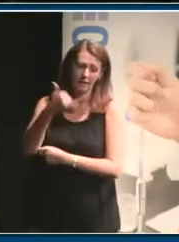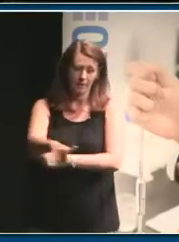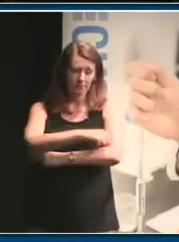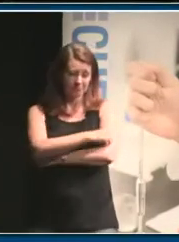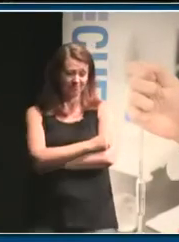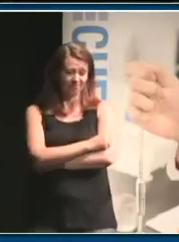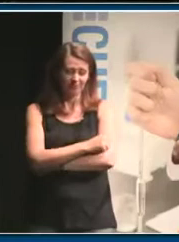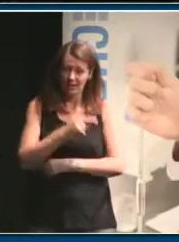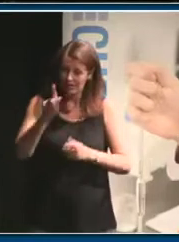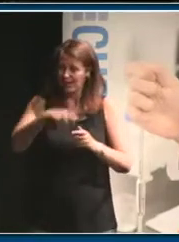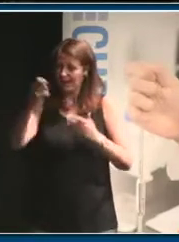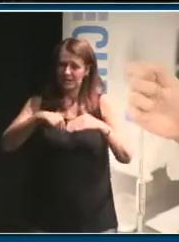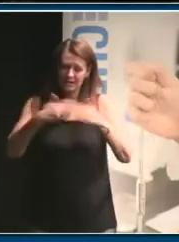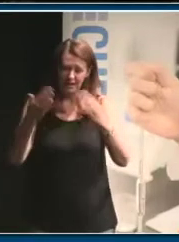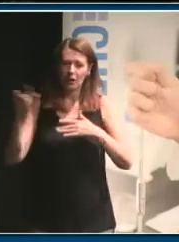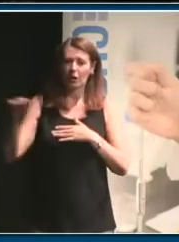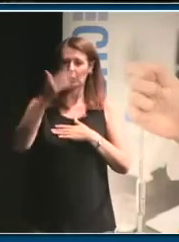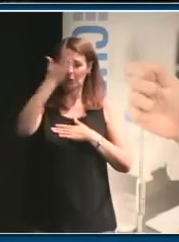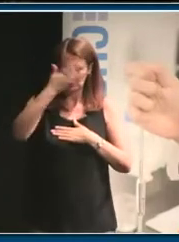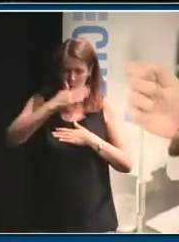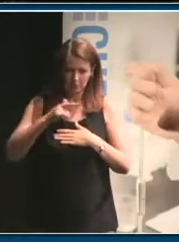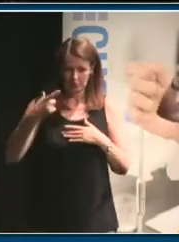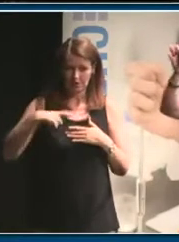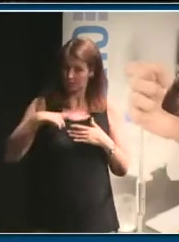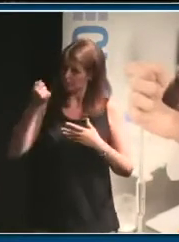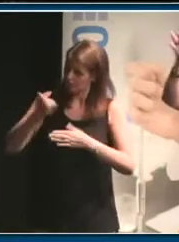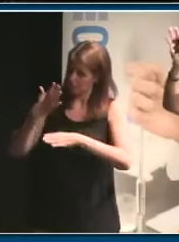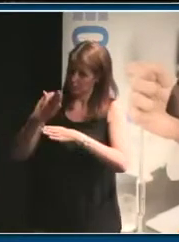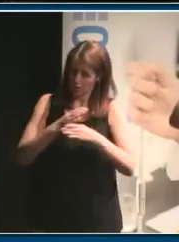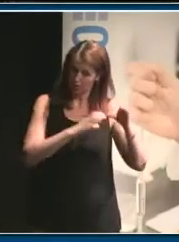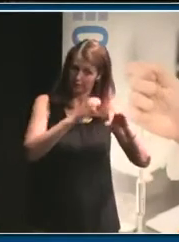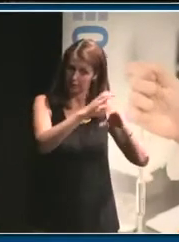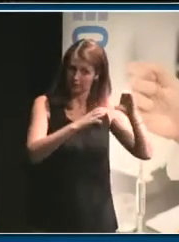Well the next day I go to school cause I’m still working construction. So back then I wasn't as